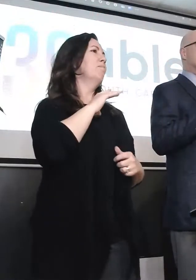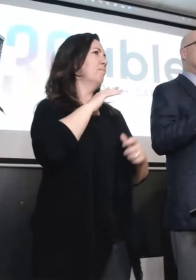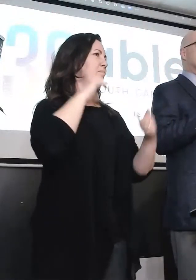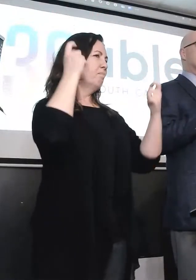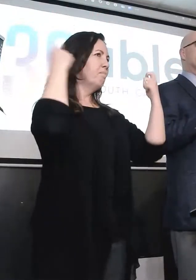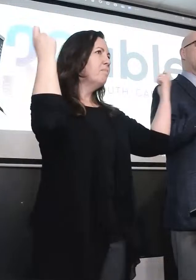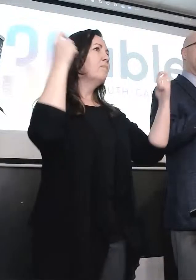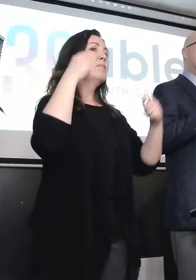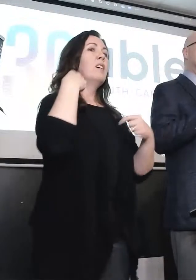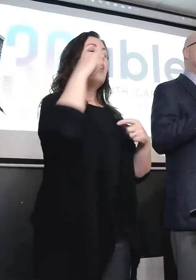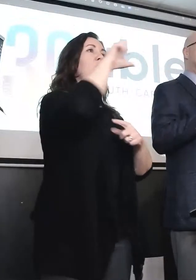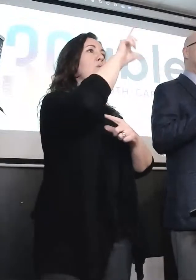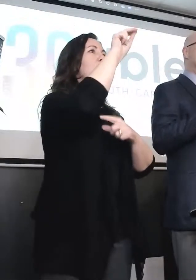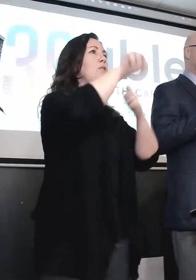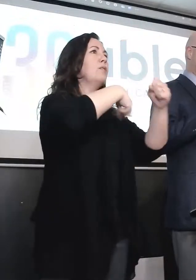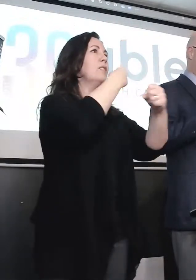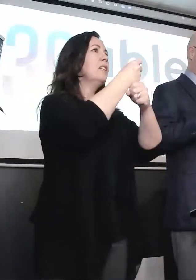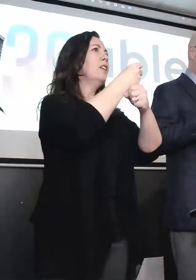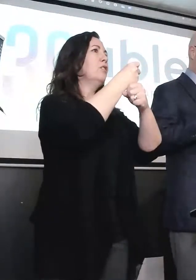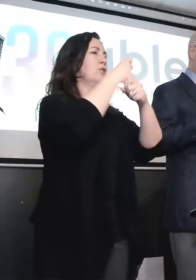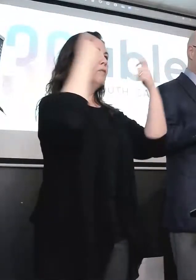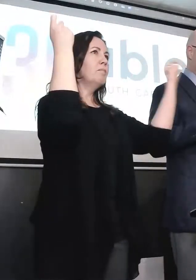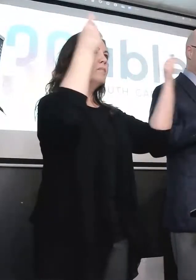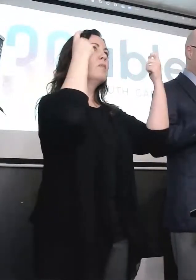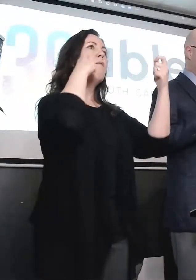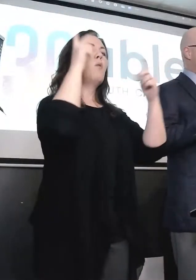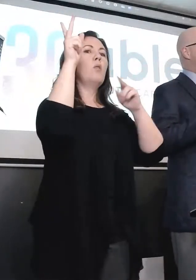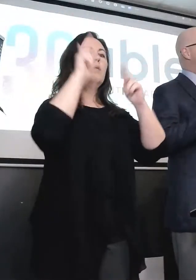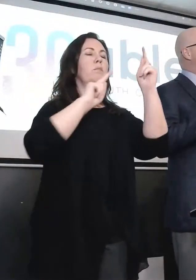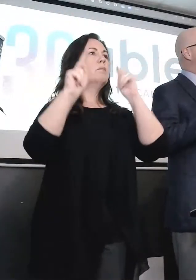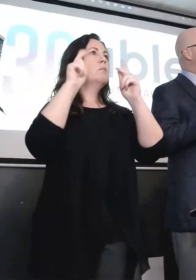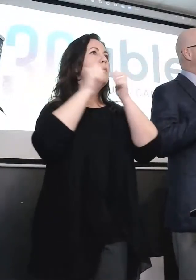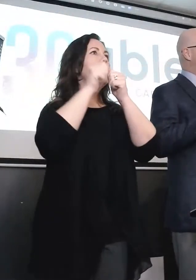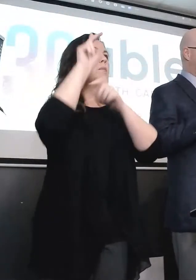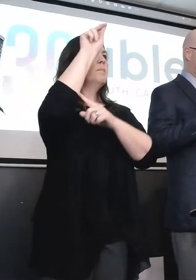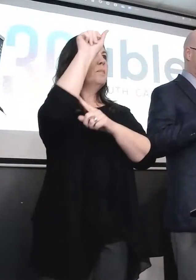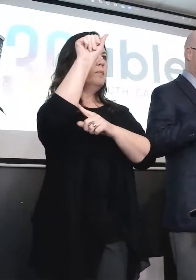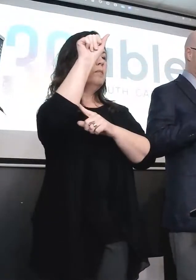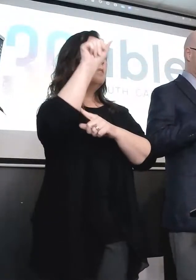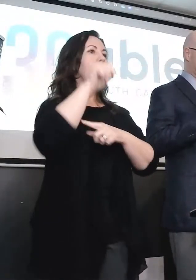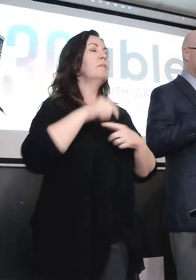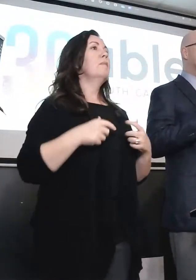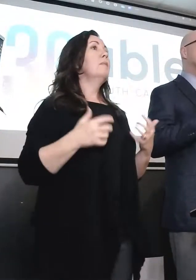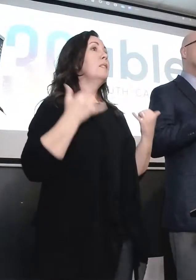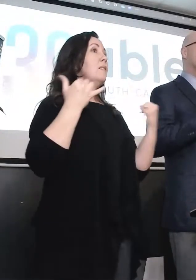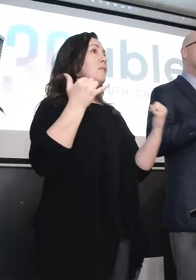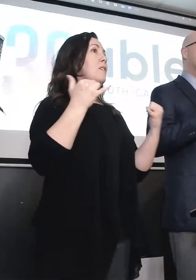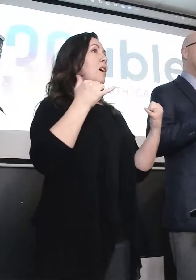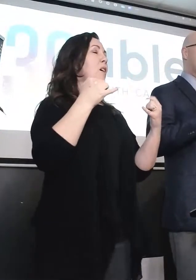service to South Carolinians with disabilities. It's a time to reflect on our journey celebrate